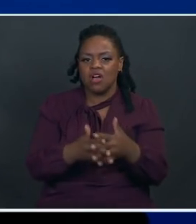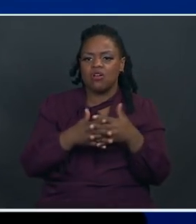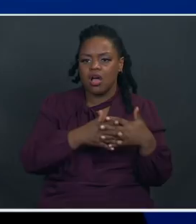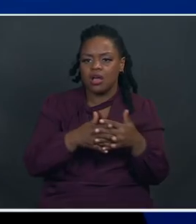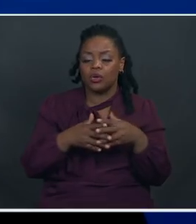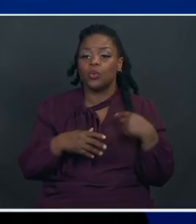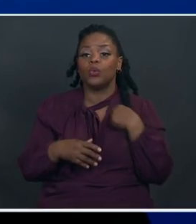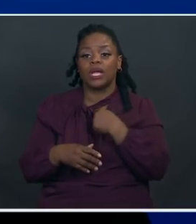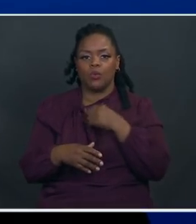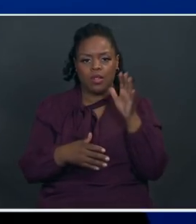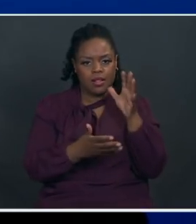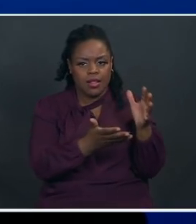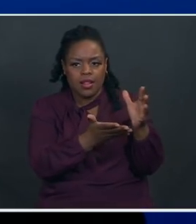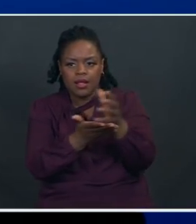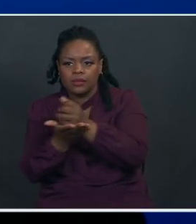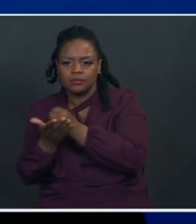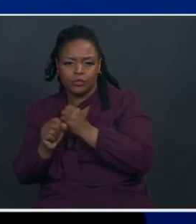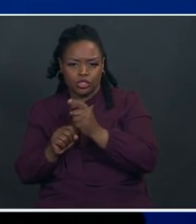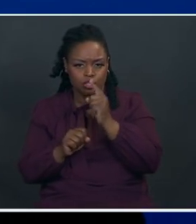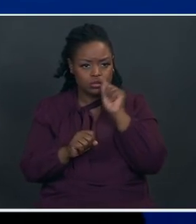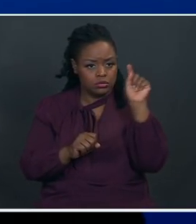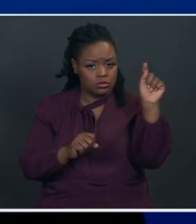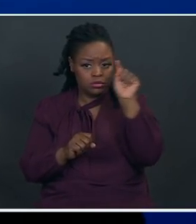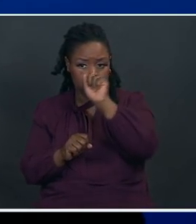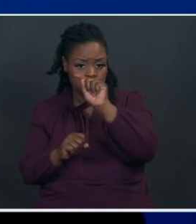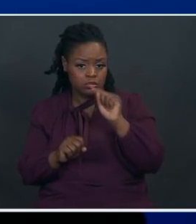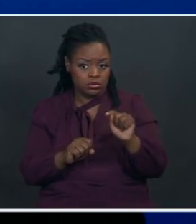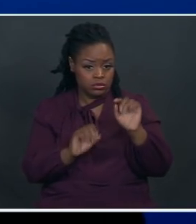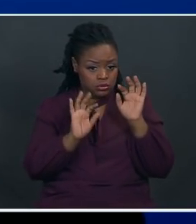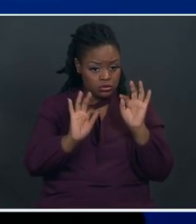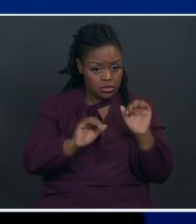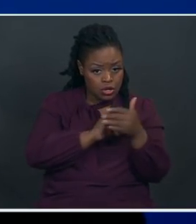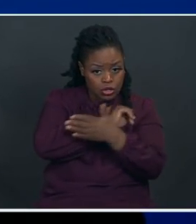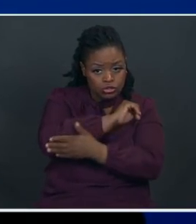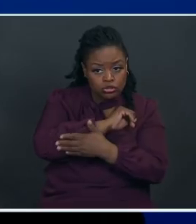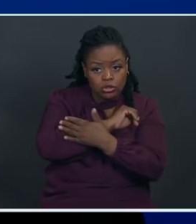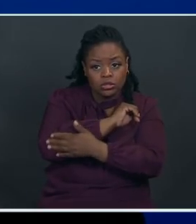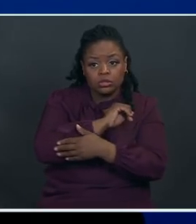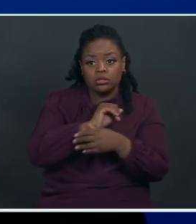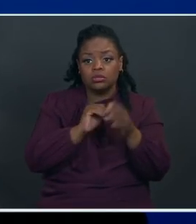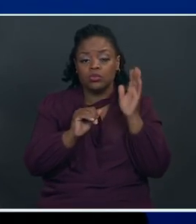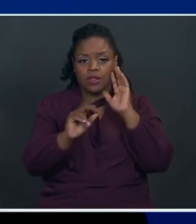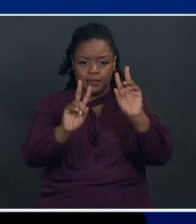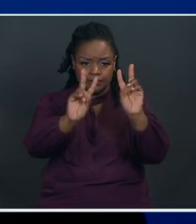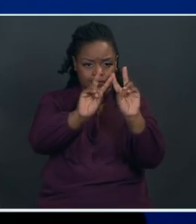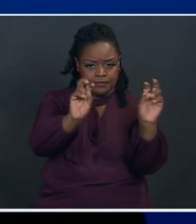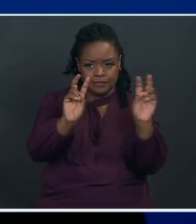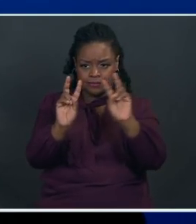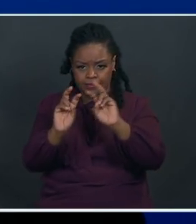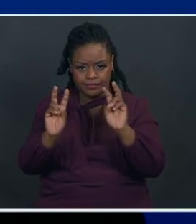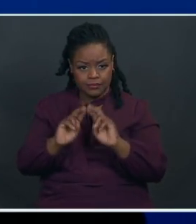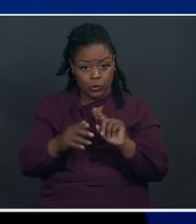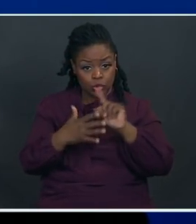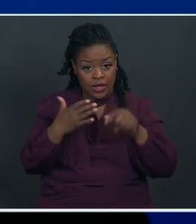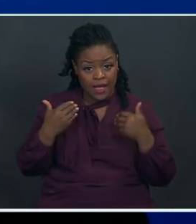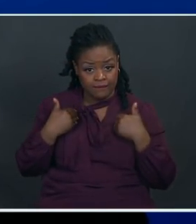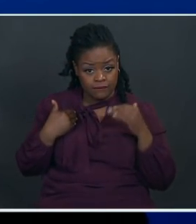I believe we will, we'll let the data speak for itself. But what we will see was the relative efficacy